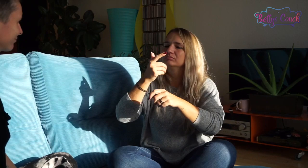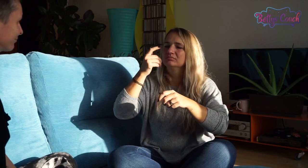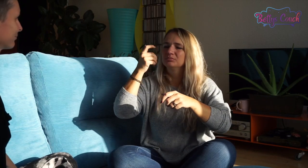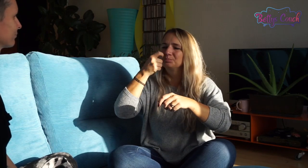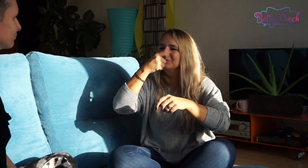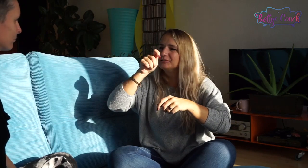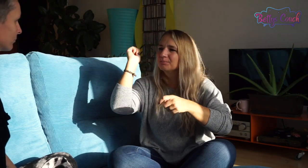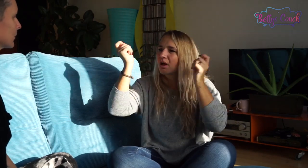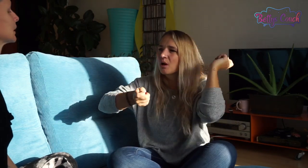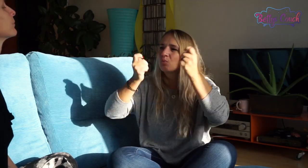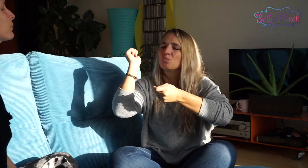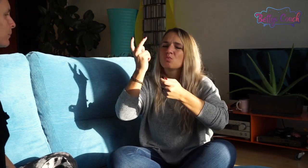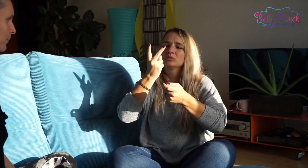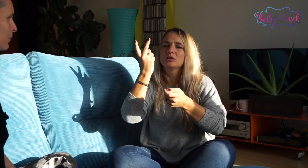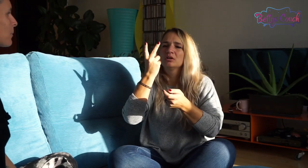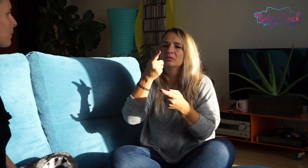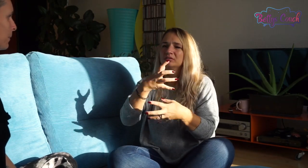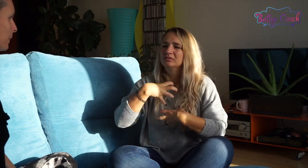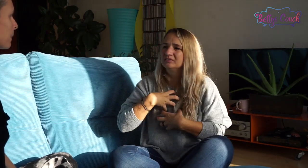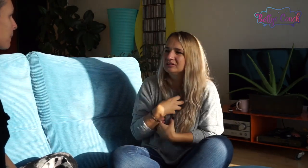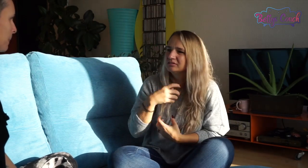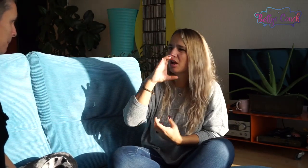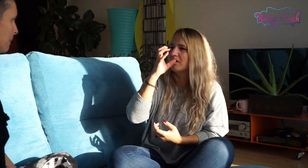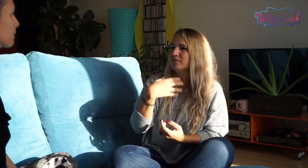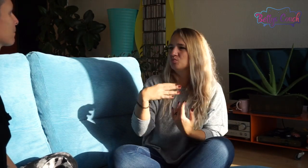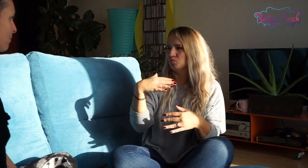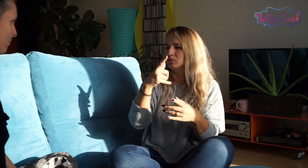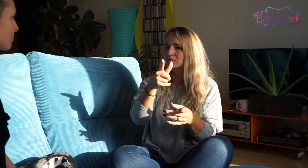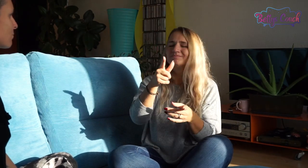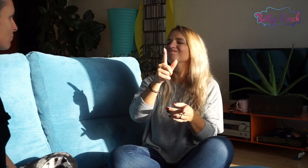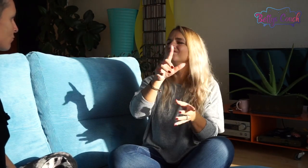Elephants who have been physically and mentally abused